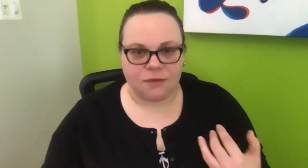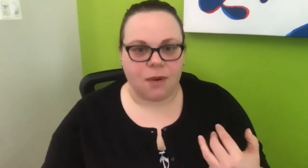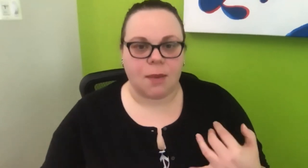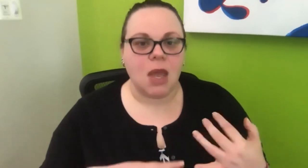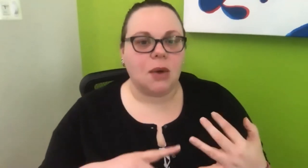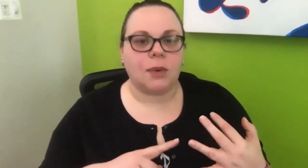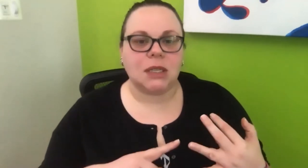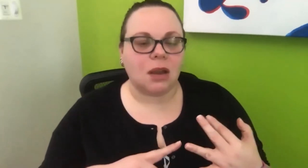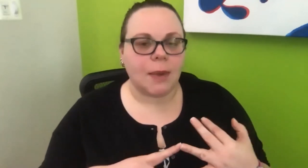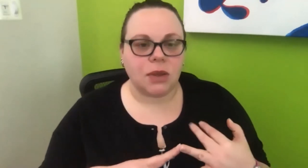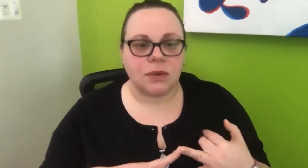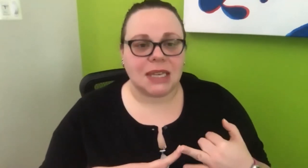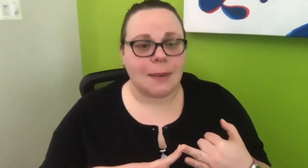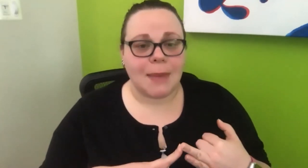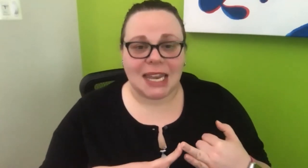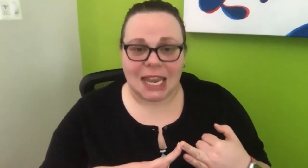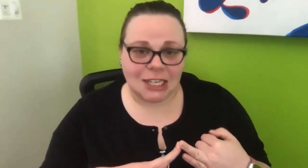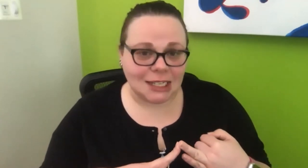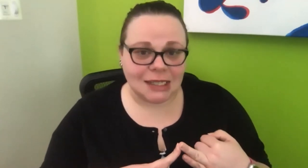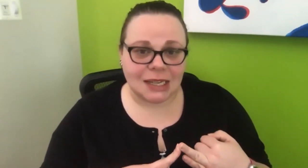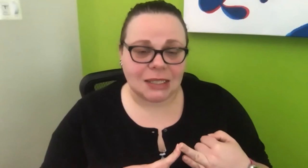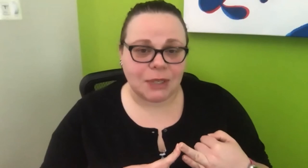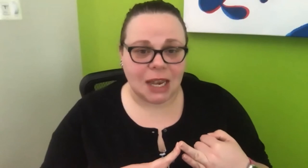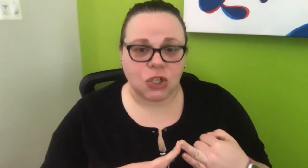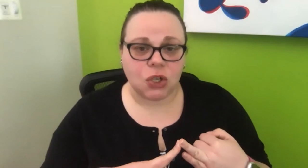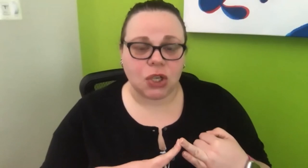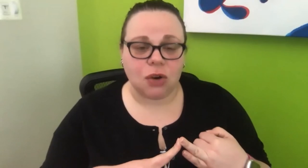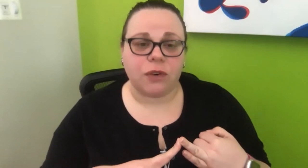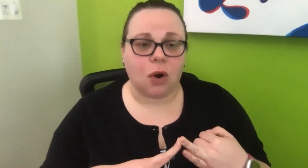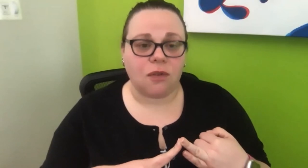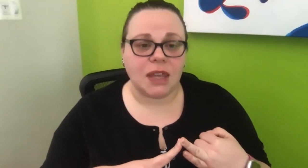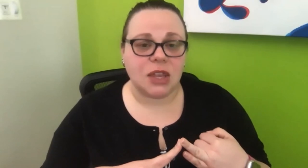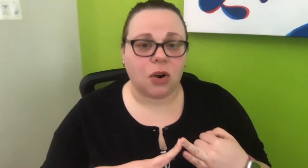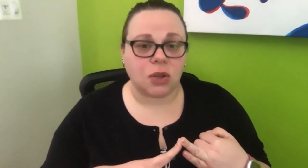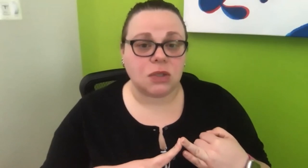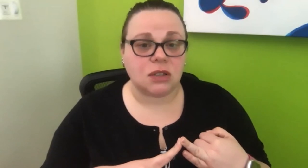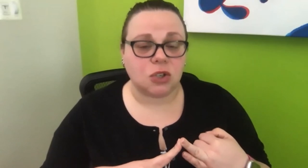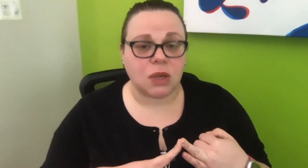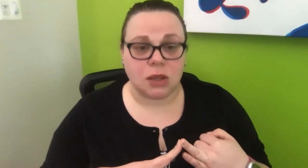When we talk about using medications as a potential cure for COVID that are used to treat lupus,